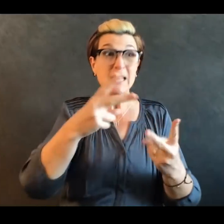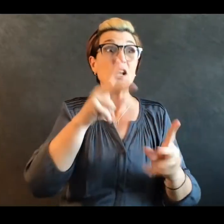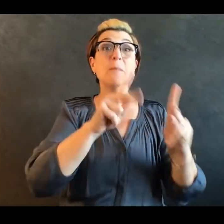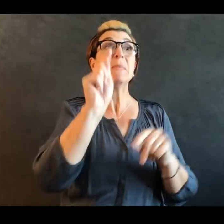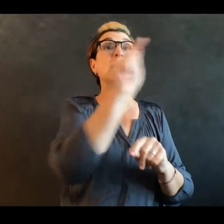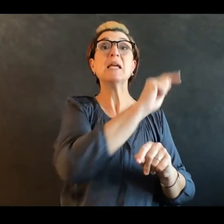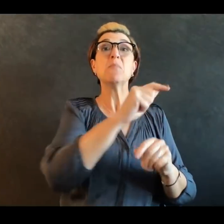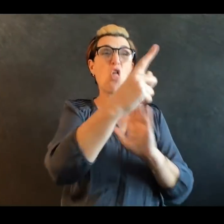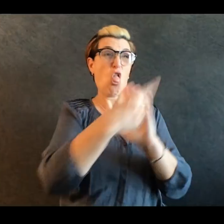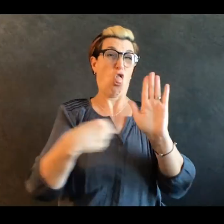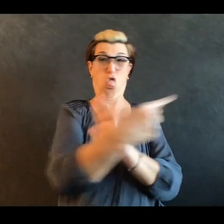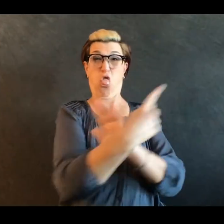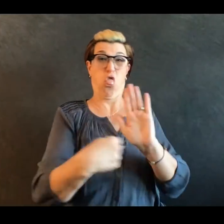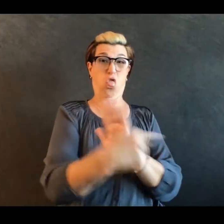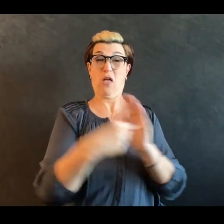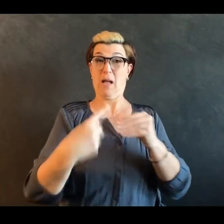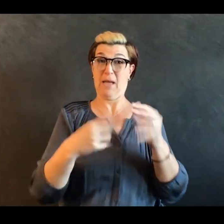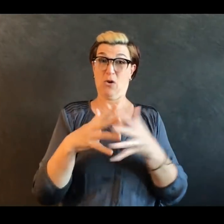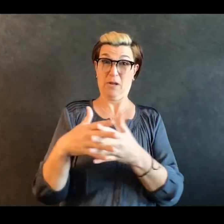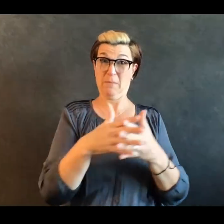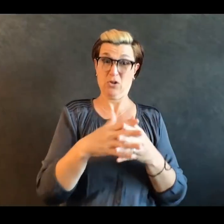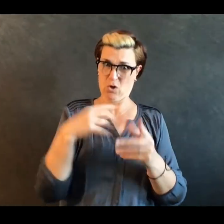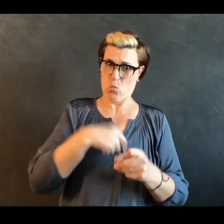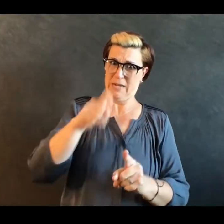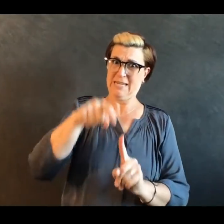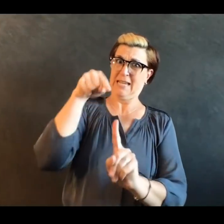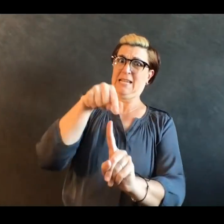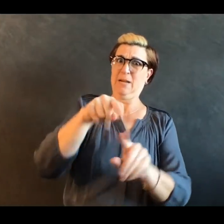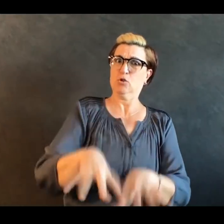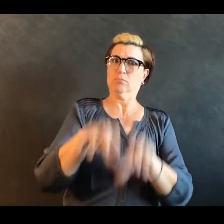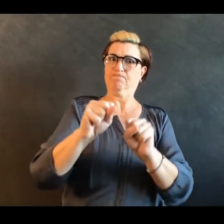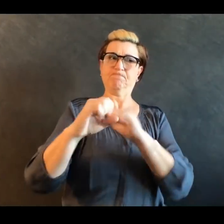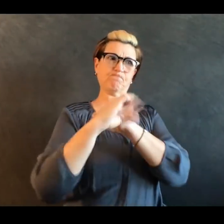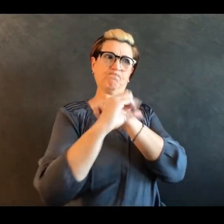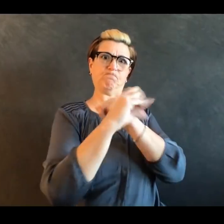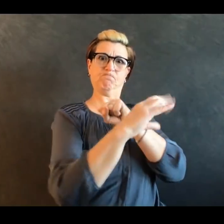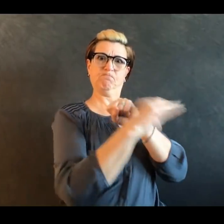toward our country and Michael pack would get any do a great job but he's